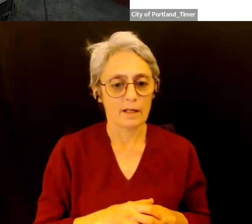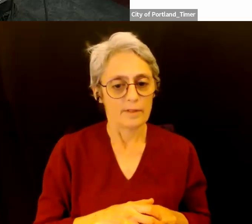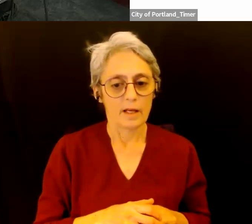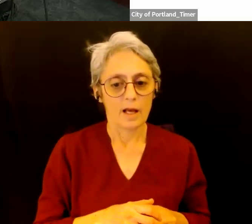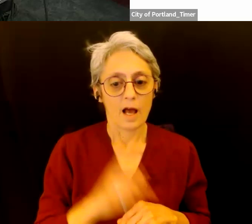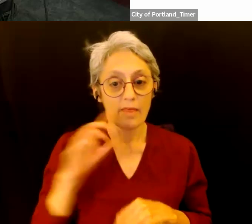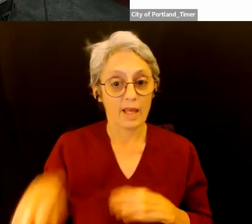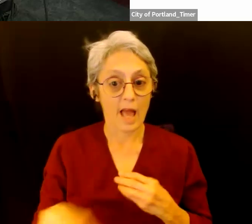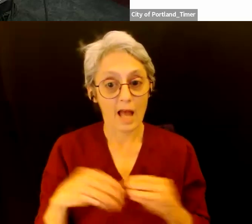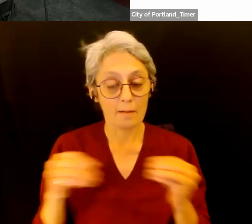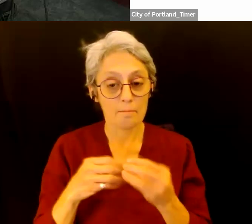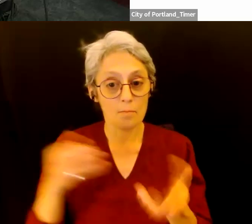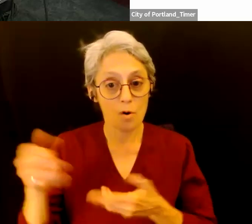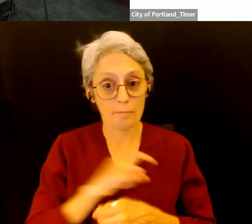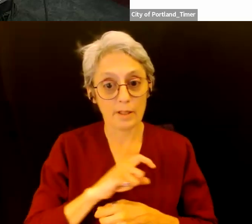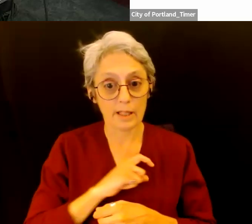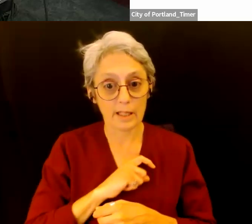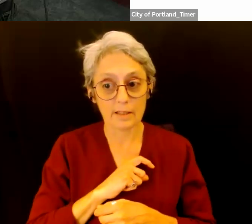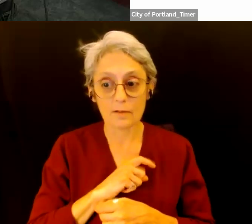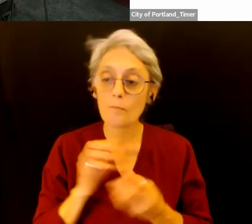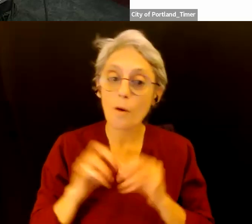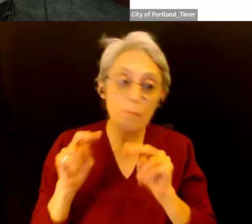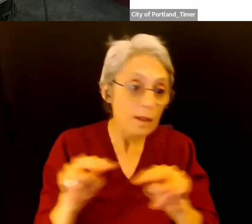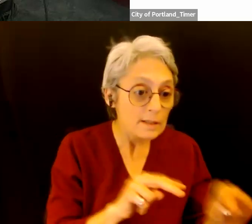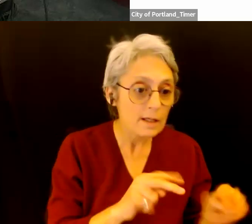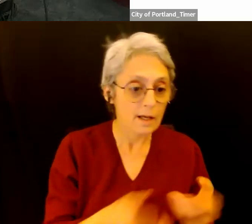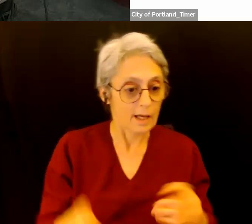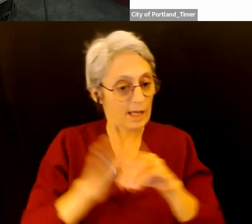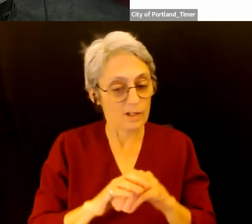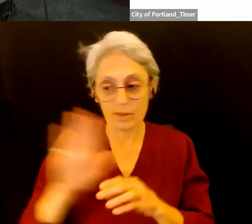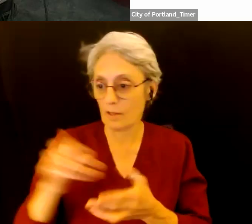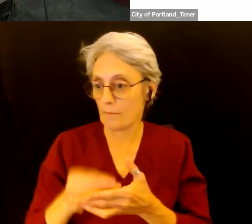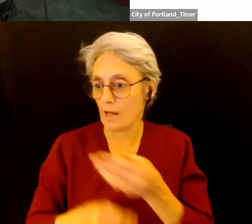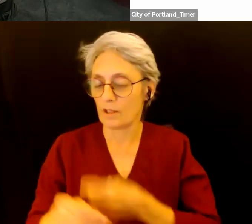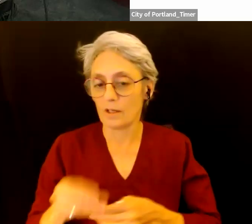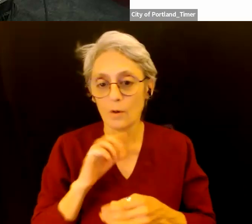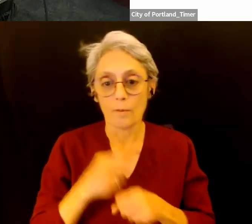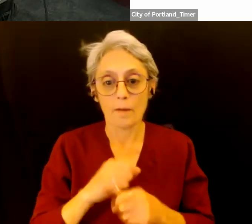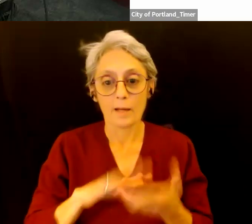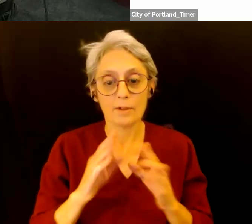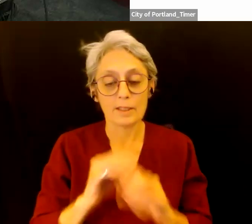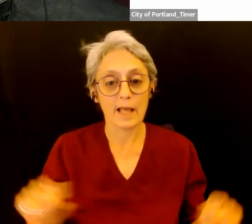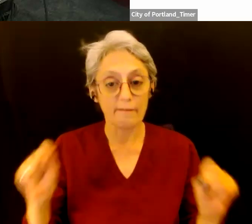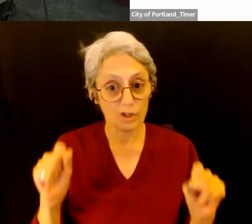Additional policing or an increase to the policing budget is going to make our community safer.